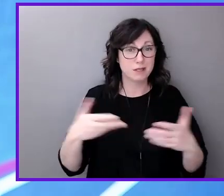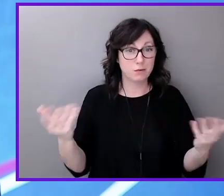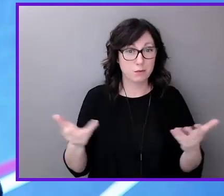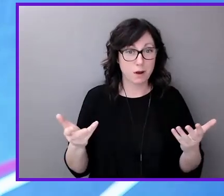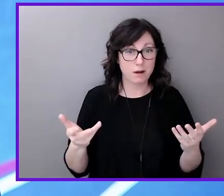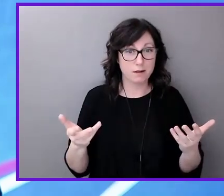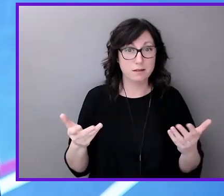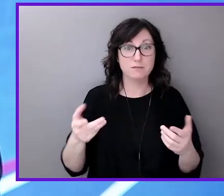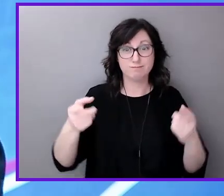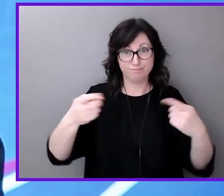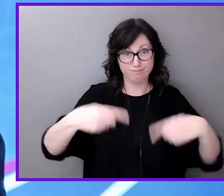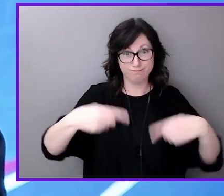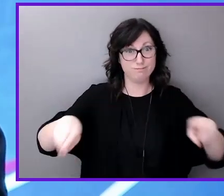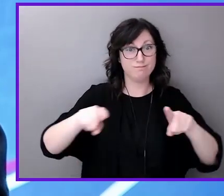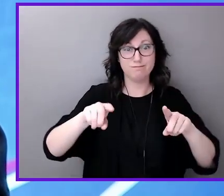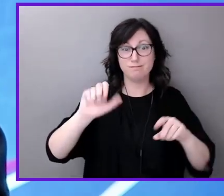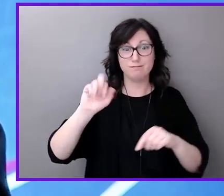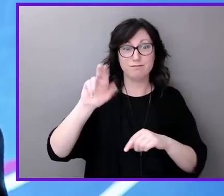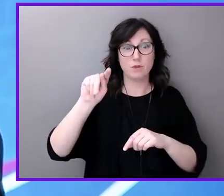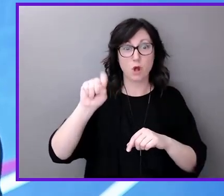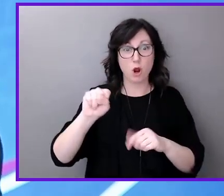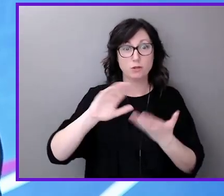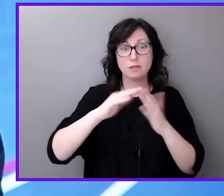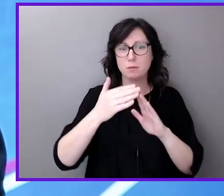from the whole arts sector and the greater public.